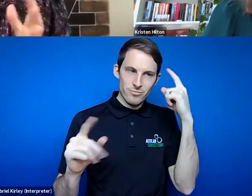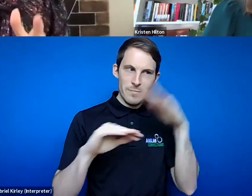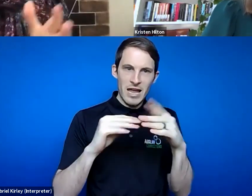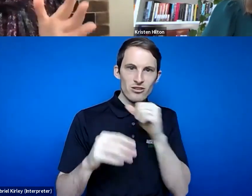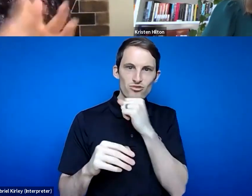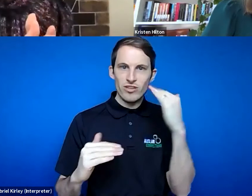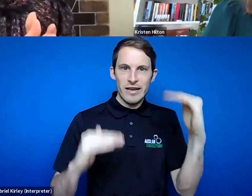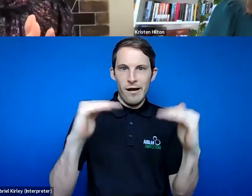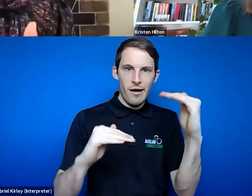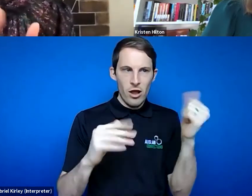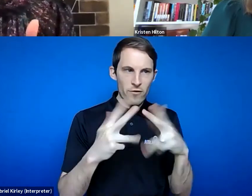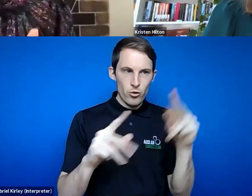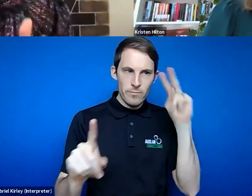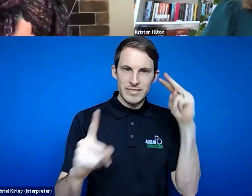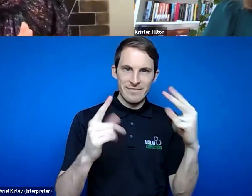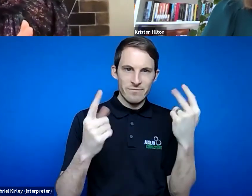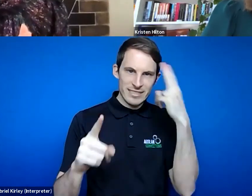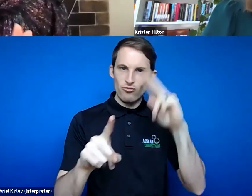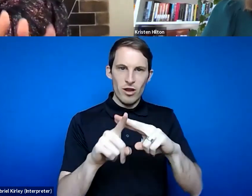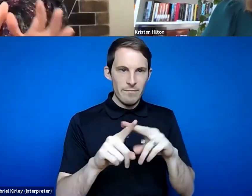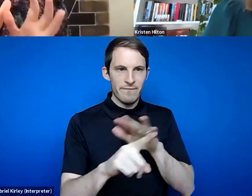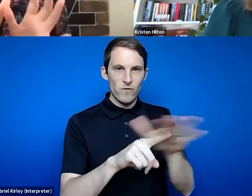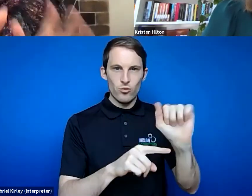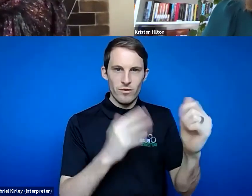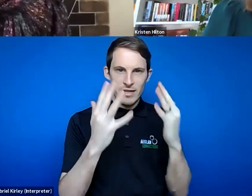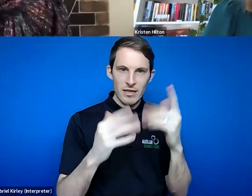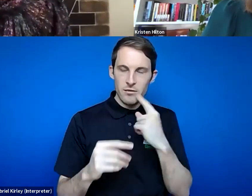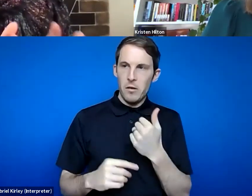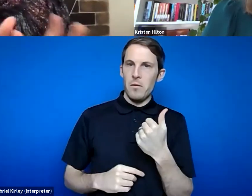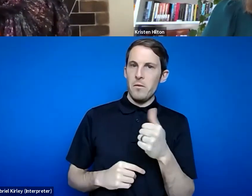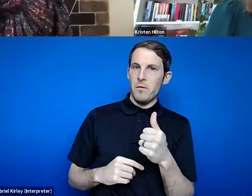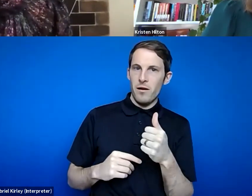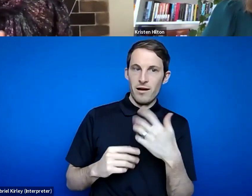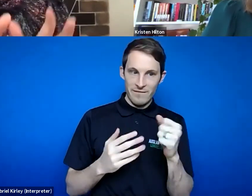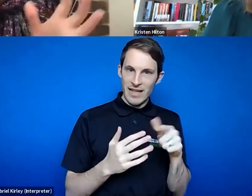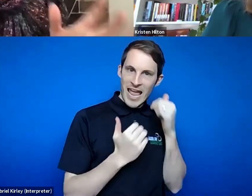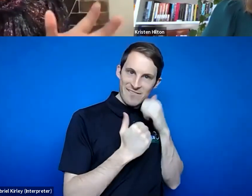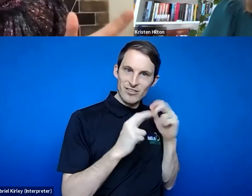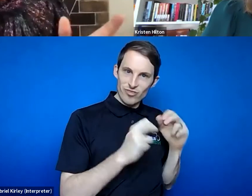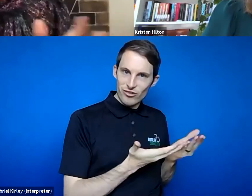So in four years evidence and research has helped deal with a stereotype that is so common